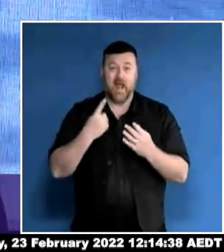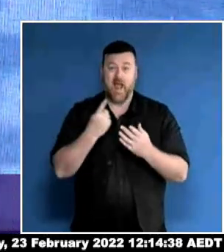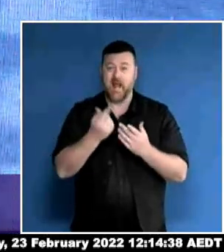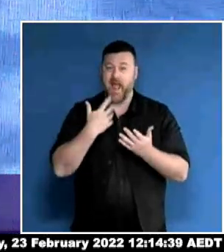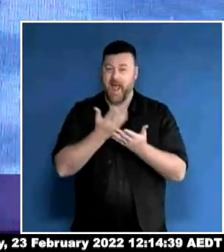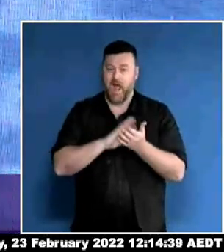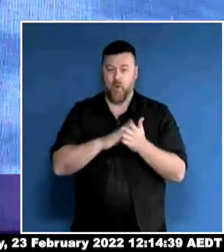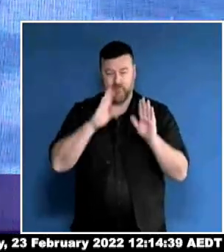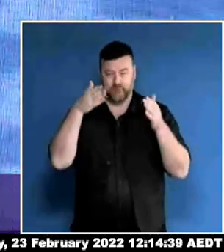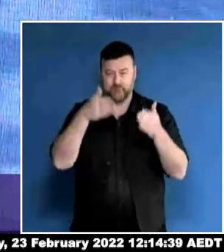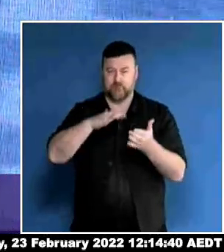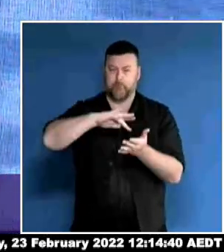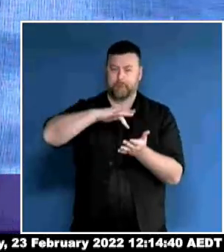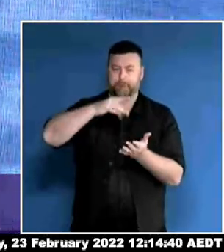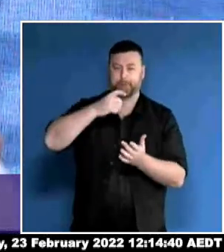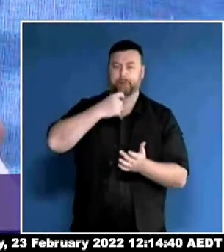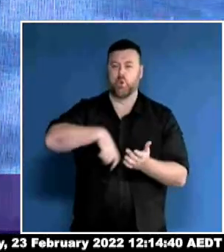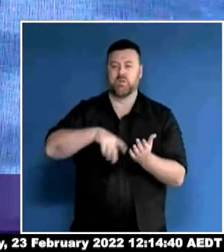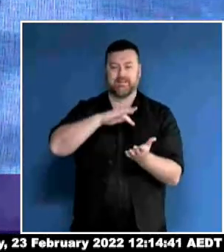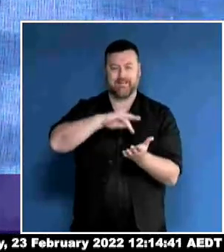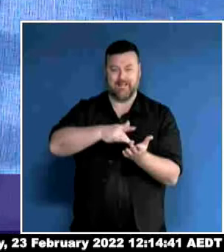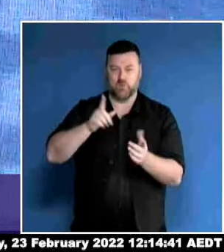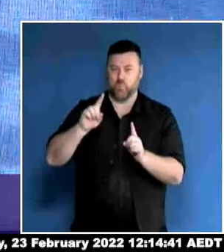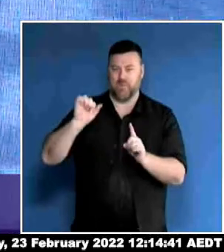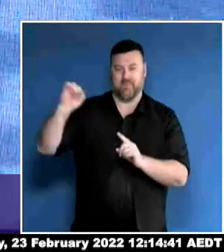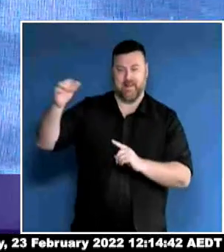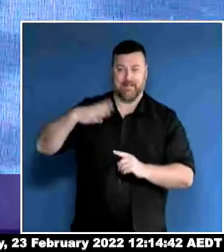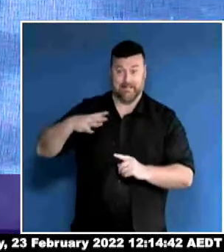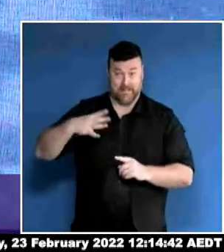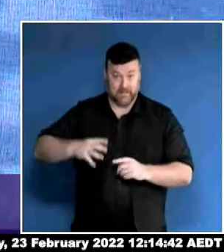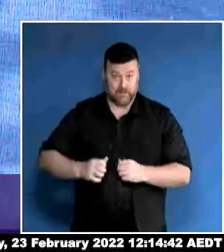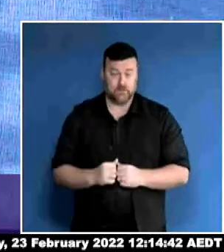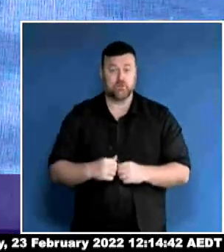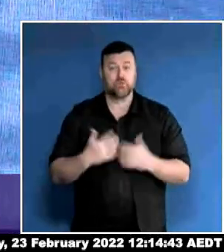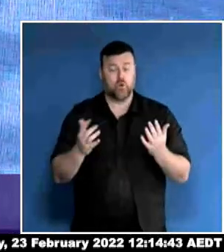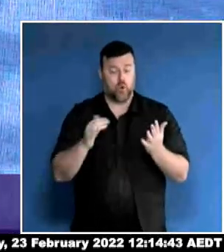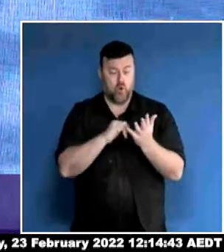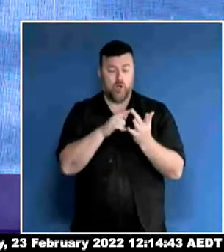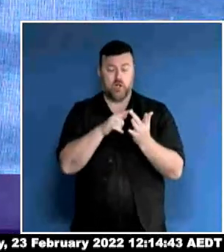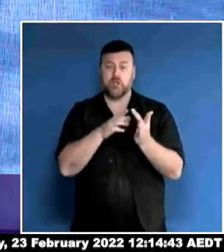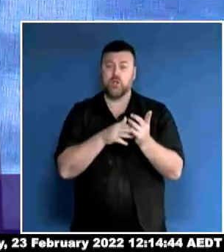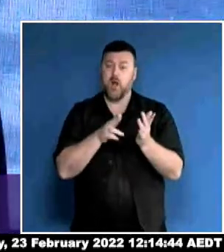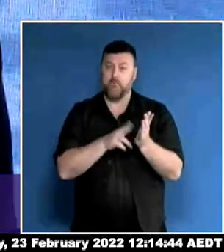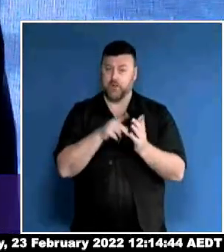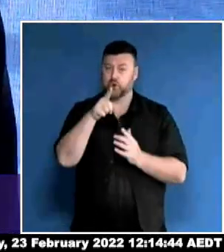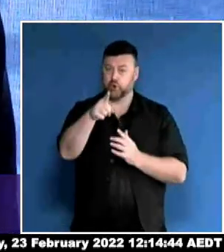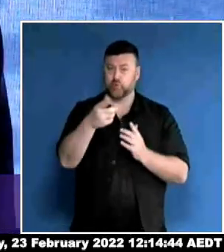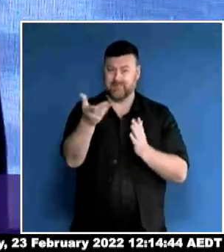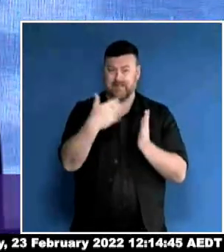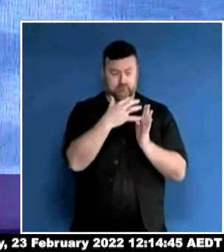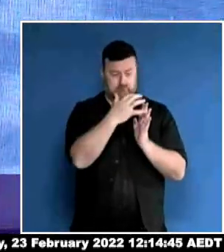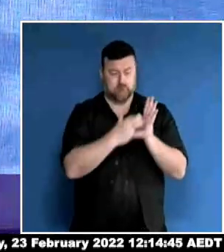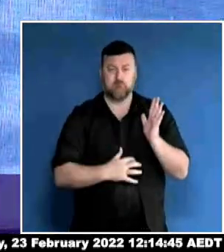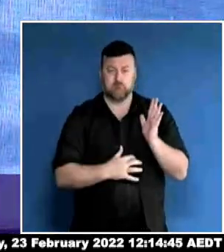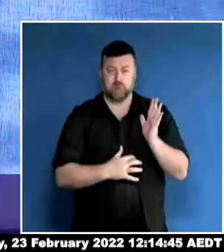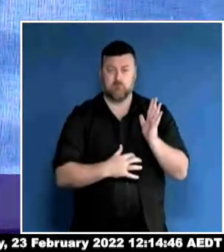Simon, you've given an example - and I refer to Case Study F at paragraph 120 of your